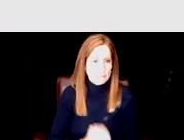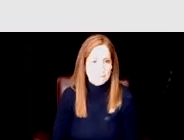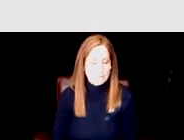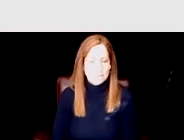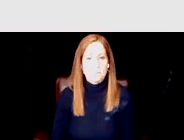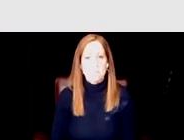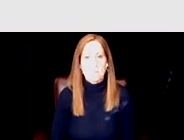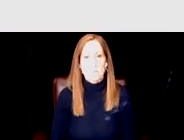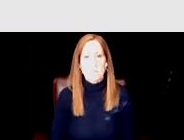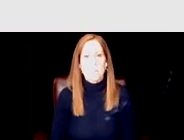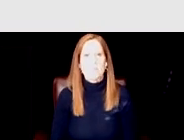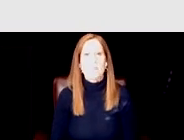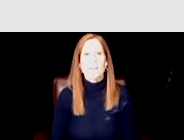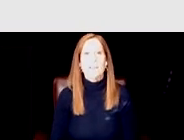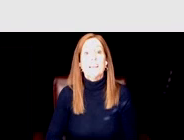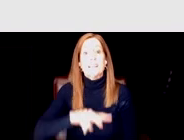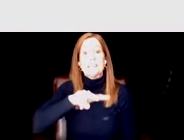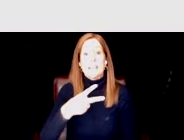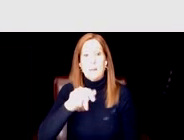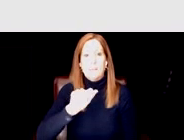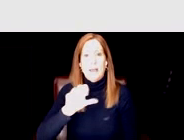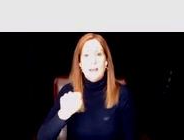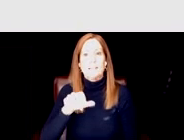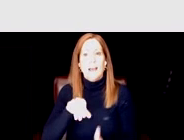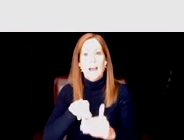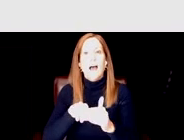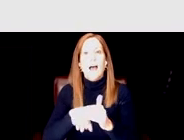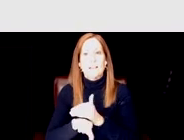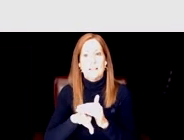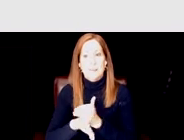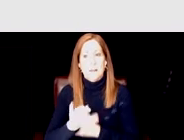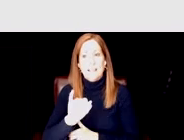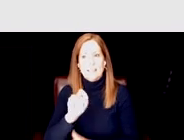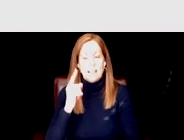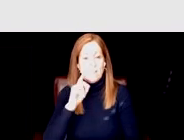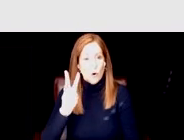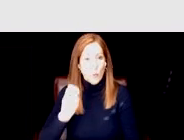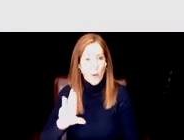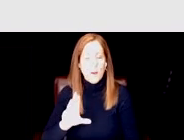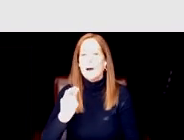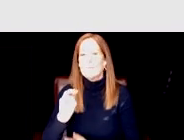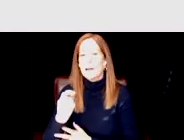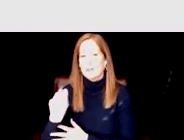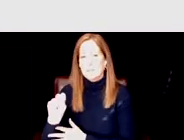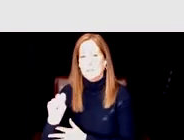For Second Pass, we use Accessibility Insights for Web. This is a Microsoft product that builds upon the Axe extension